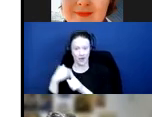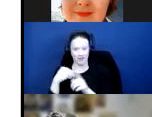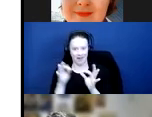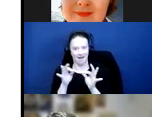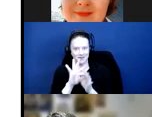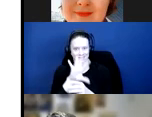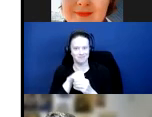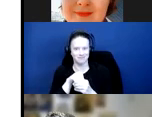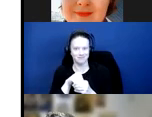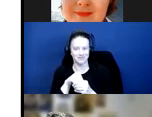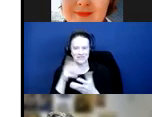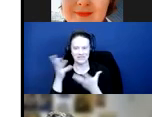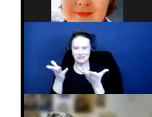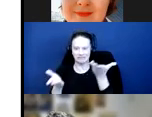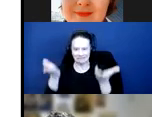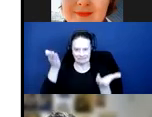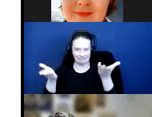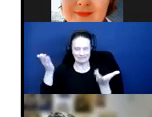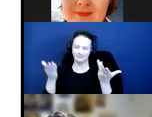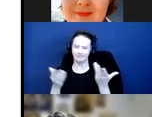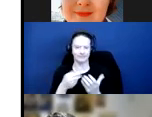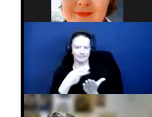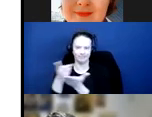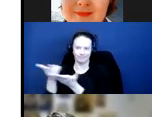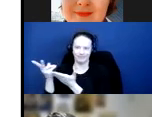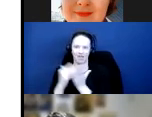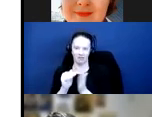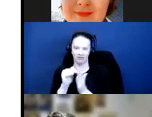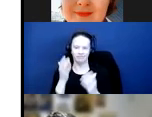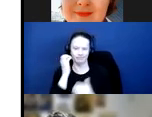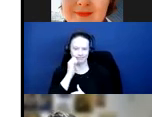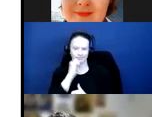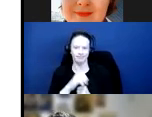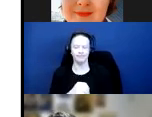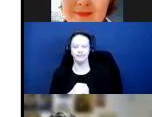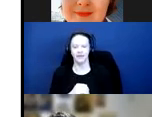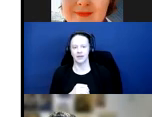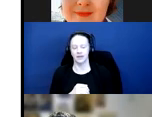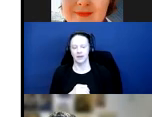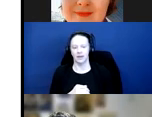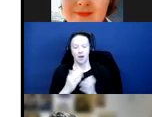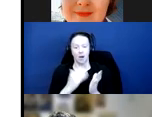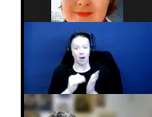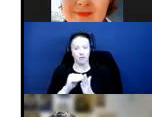So, oftentimes, the bills that are successful,